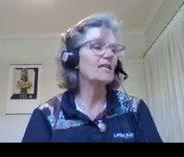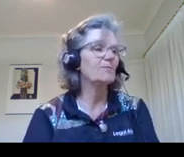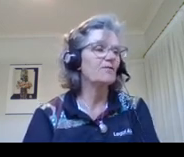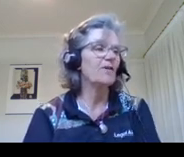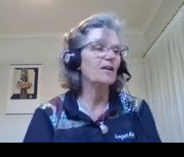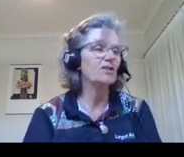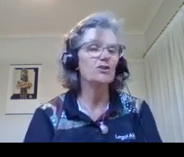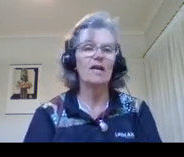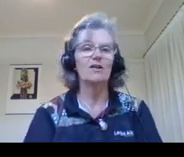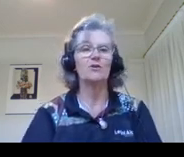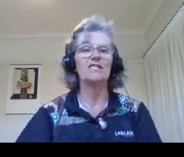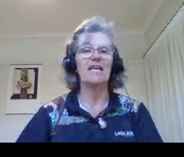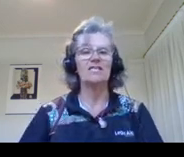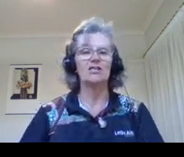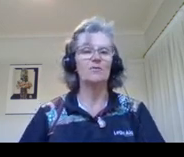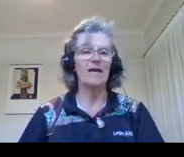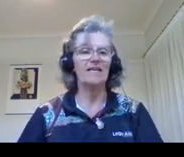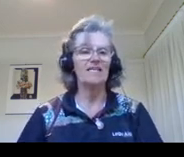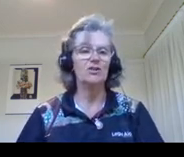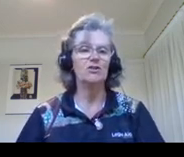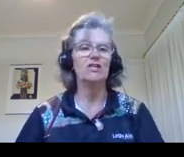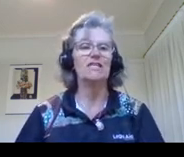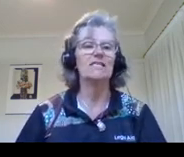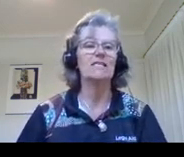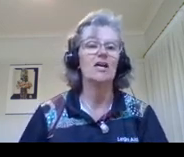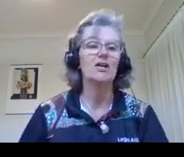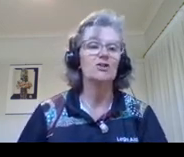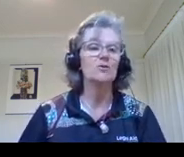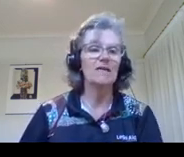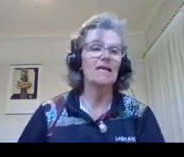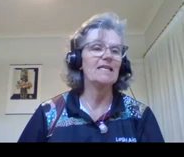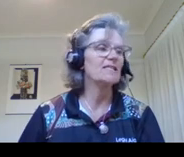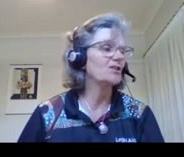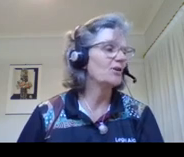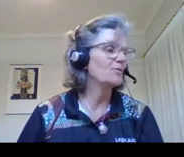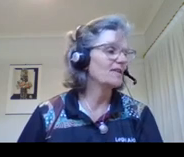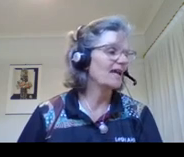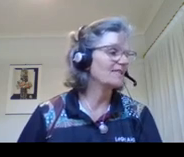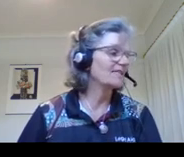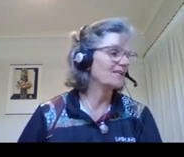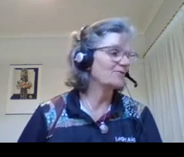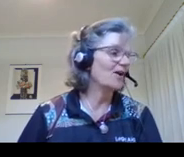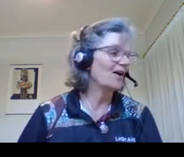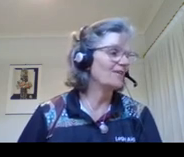provided to track her DHL package because she's super keen to know when that's going to arrive